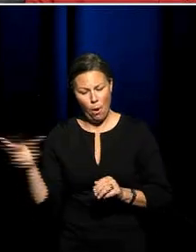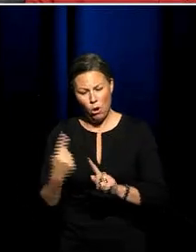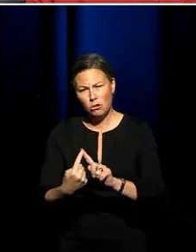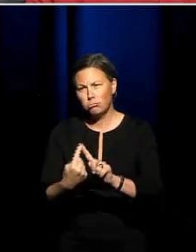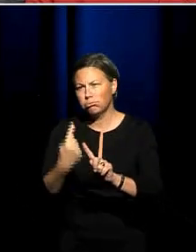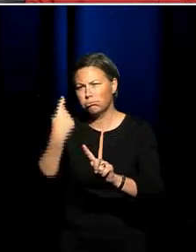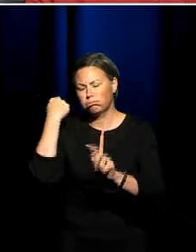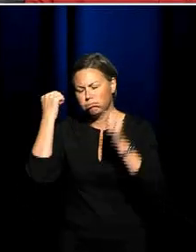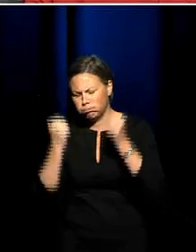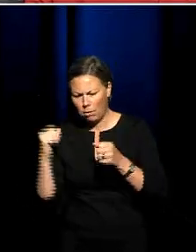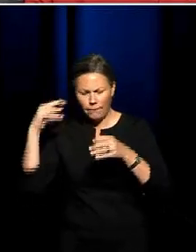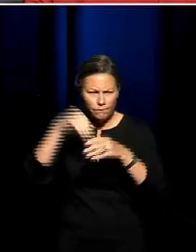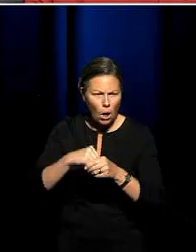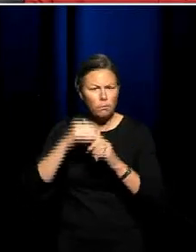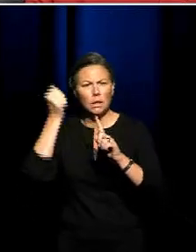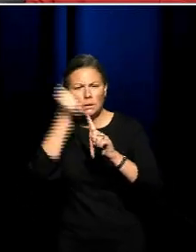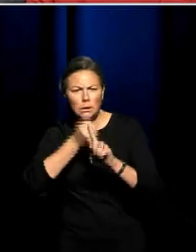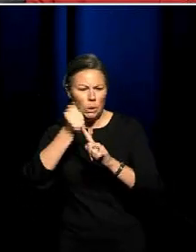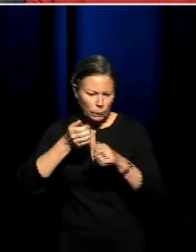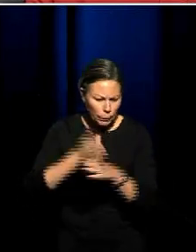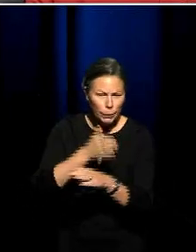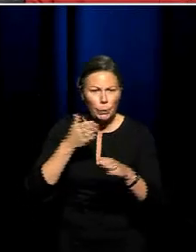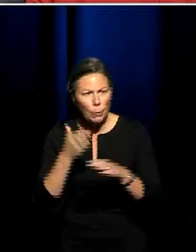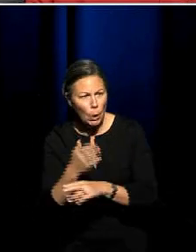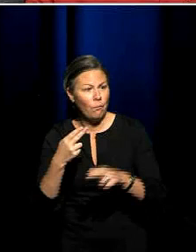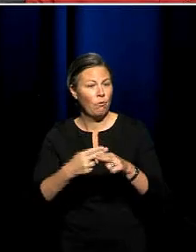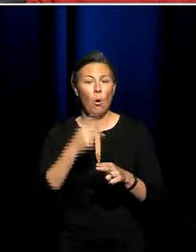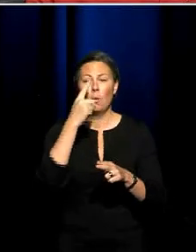justly recognised for their tireless work and leadership within the